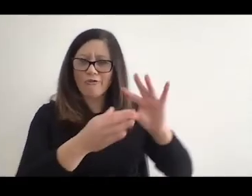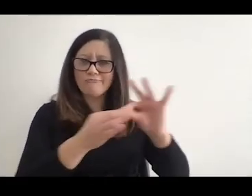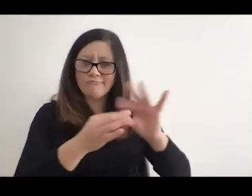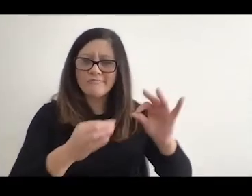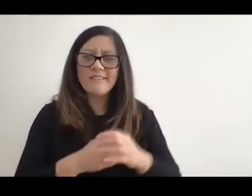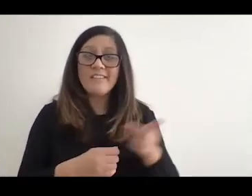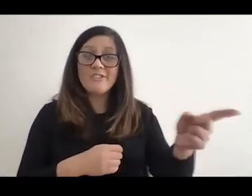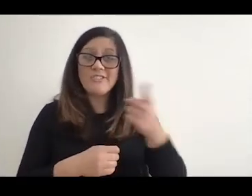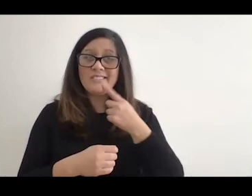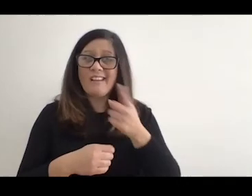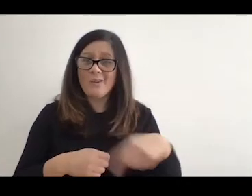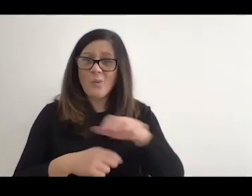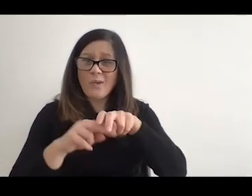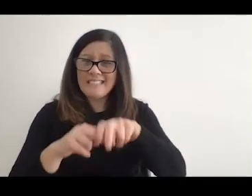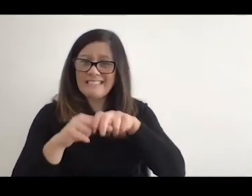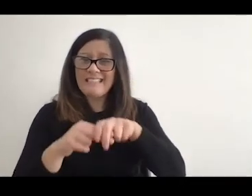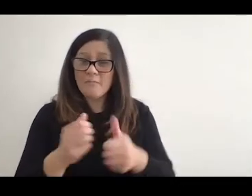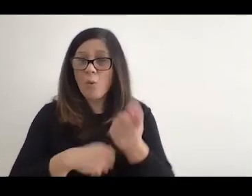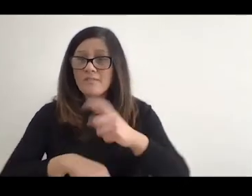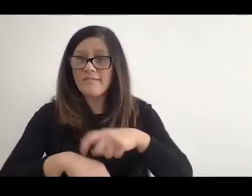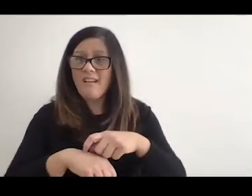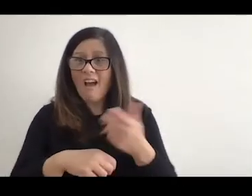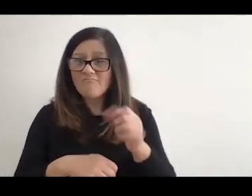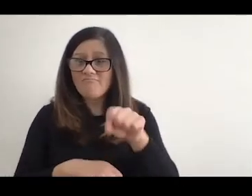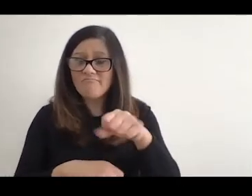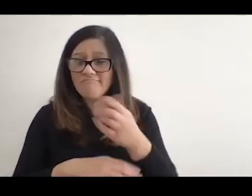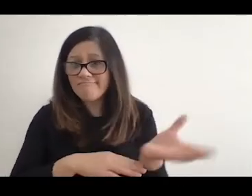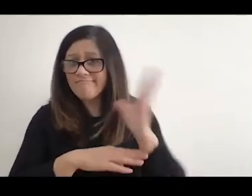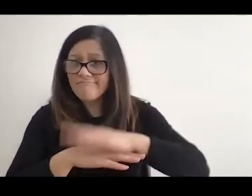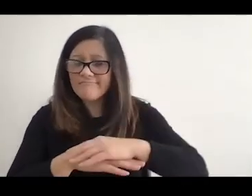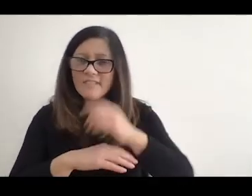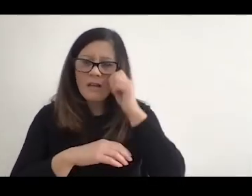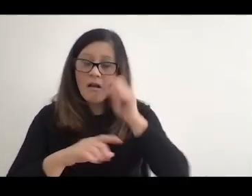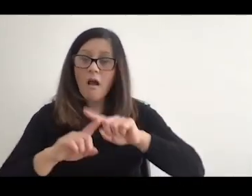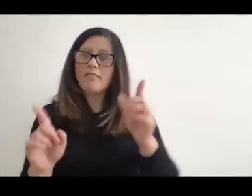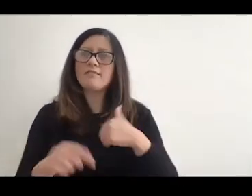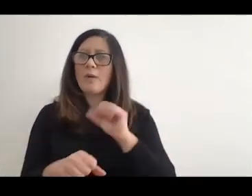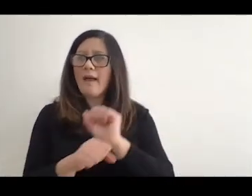Most of us do sit most of the time unless we have a job that demands that we're on our feet.